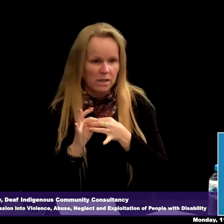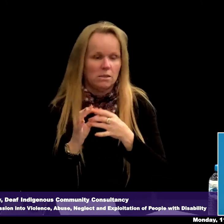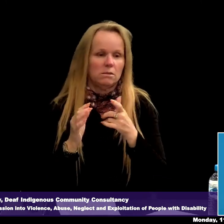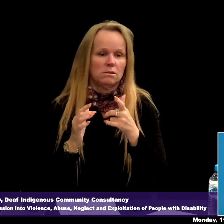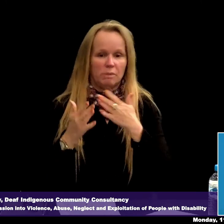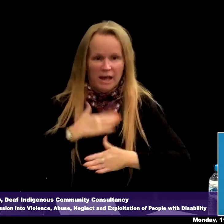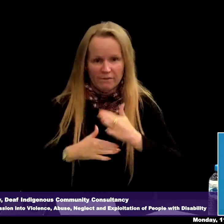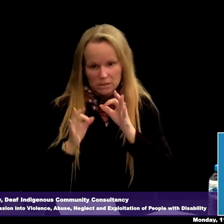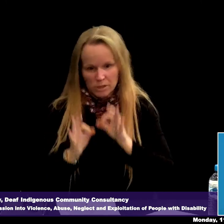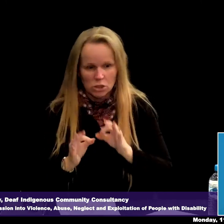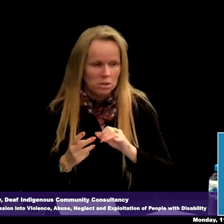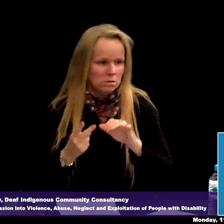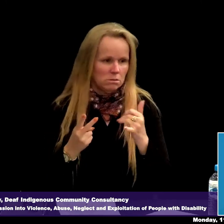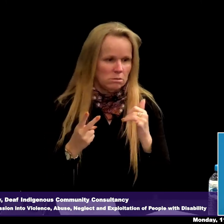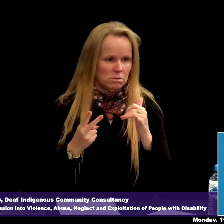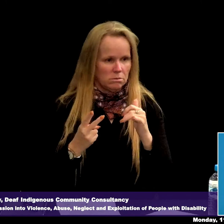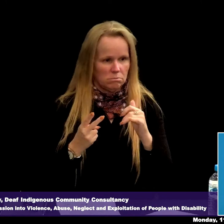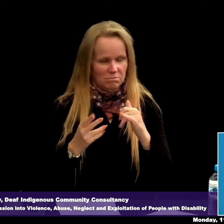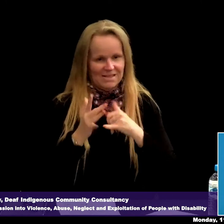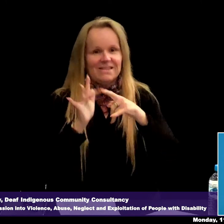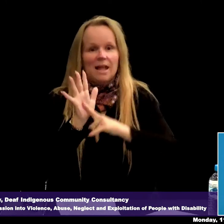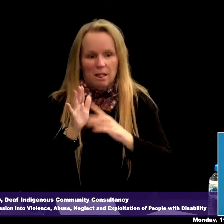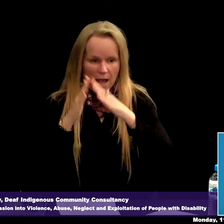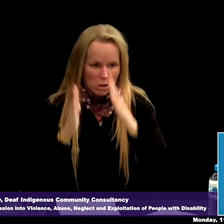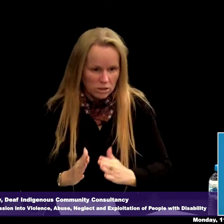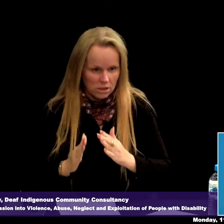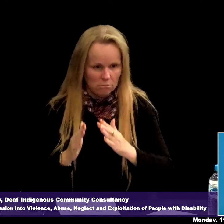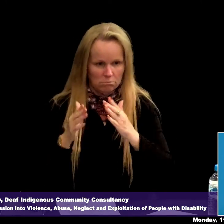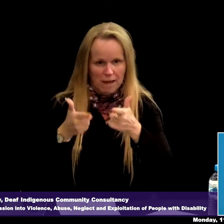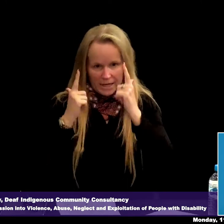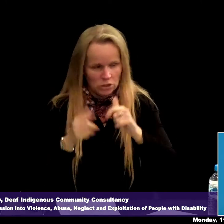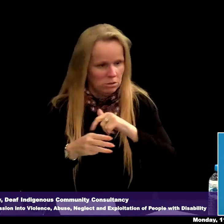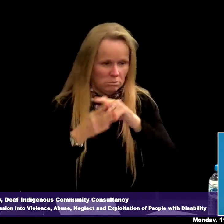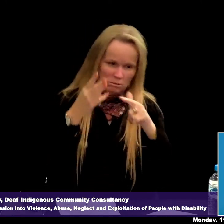And often a support coordinator or a behaviour specialist or, if they are located